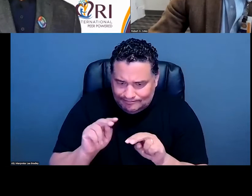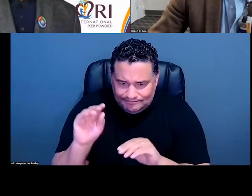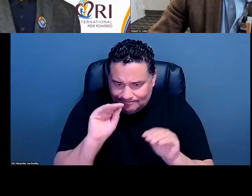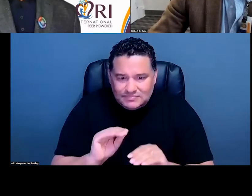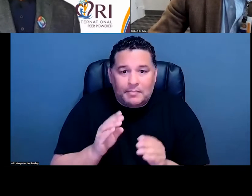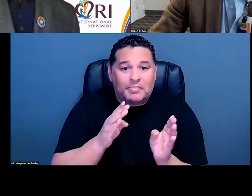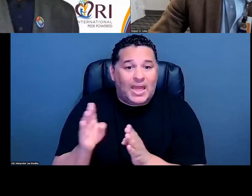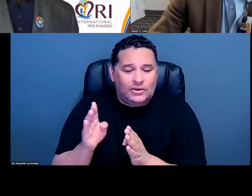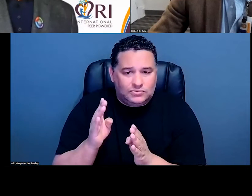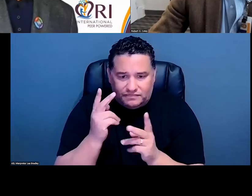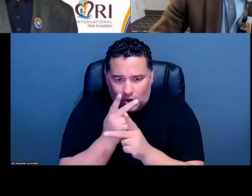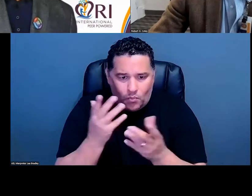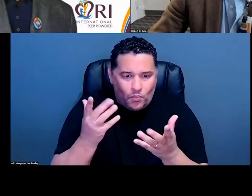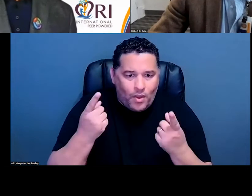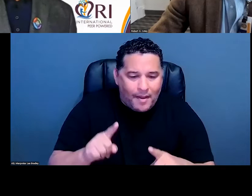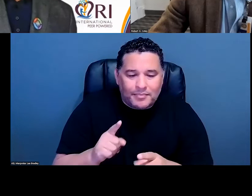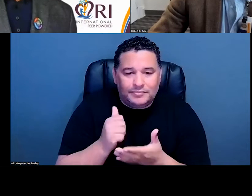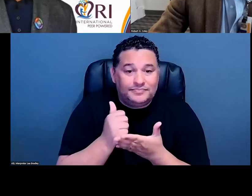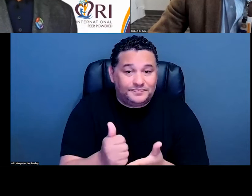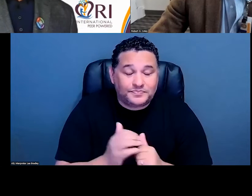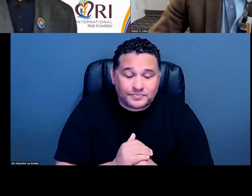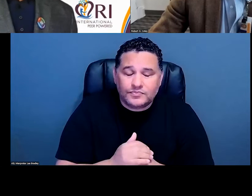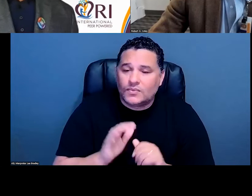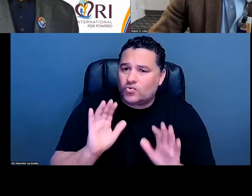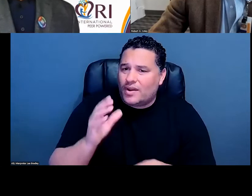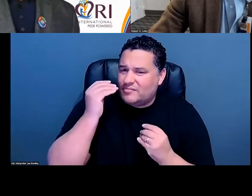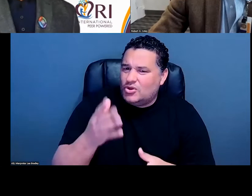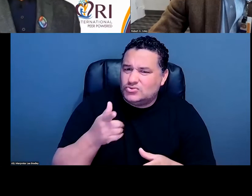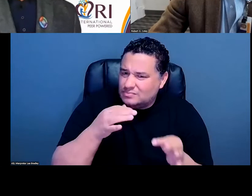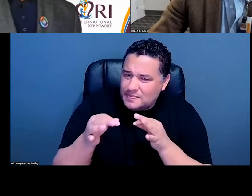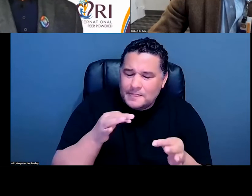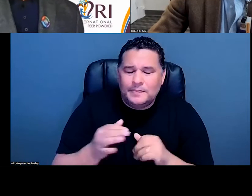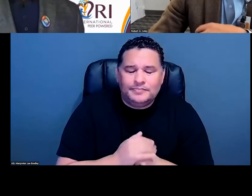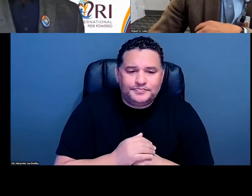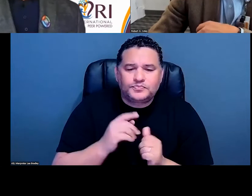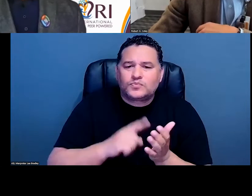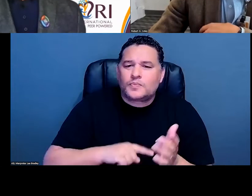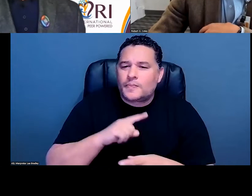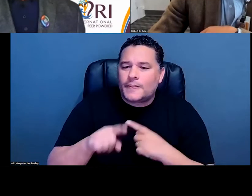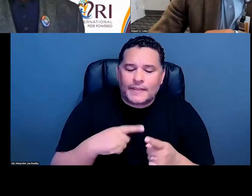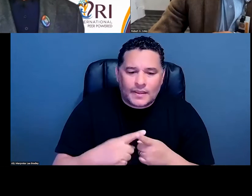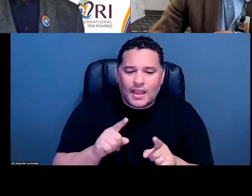TEAM PUT THE PIECES TOGETHER DO A LITTLE DET-BGTIVE WORK WHAT HAPPENED. > THAT IS GREAT INFORMATION